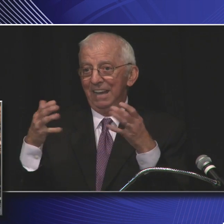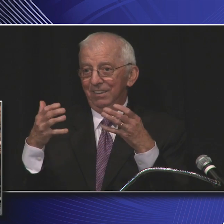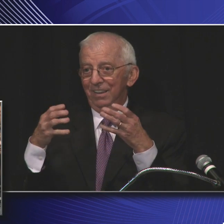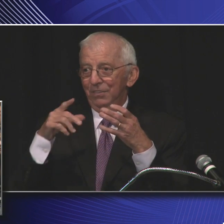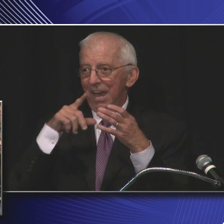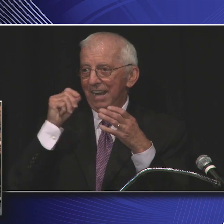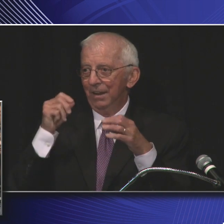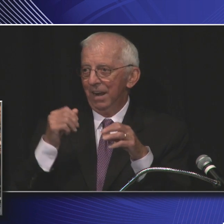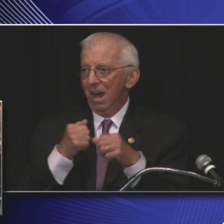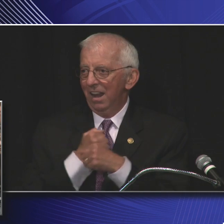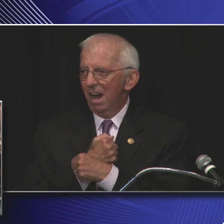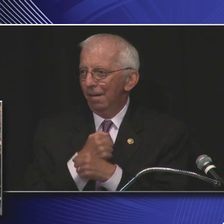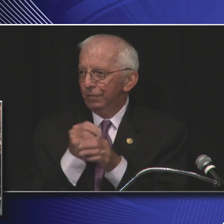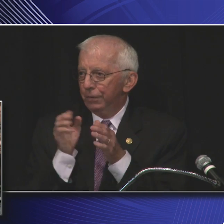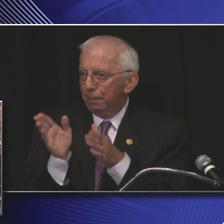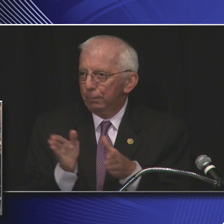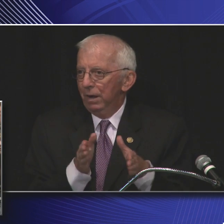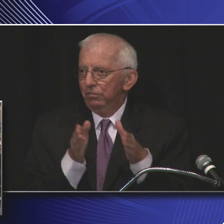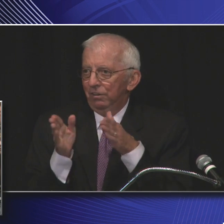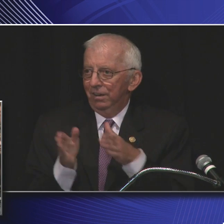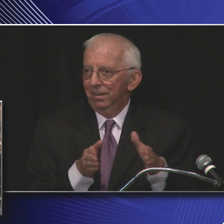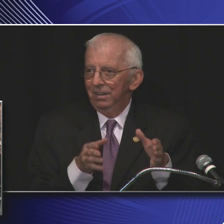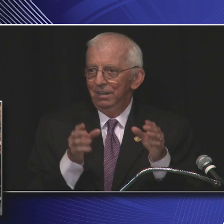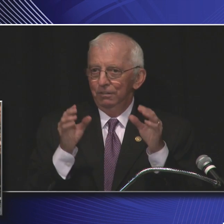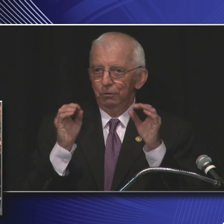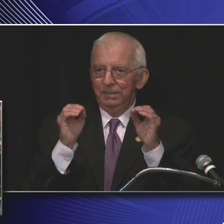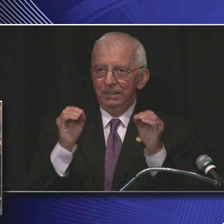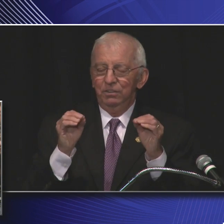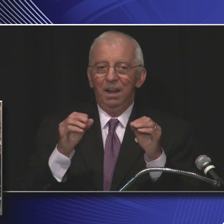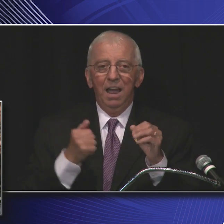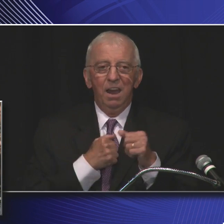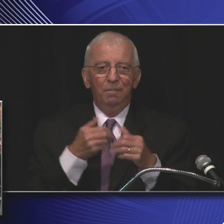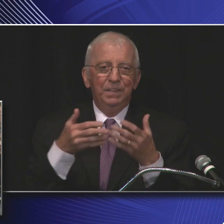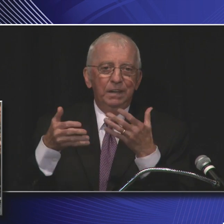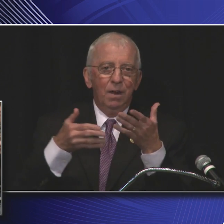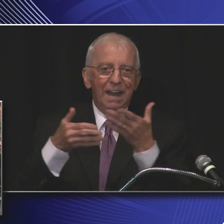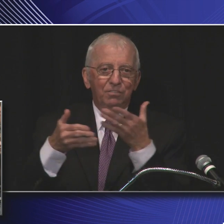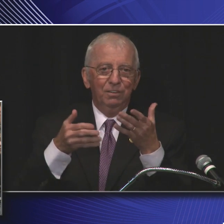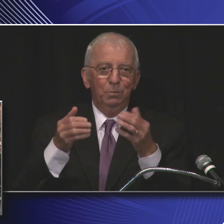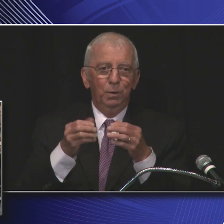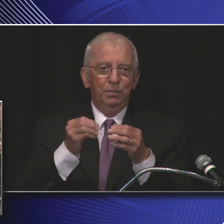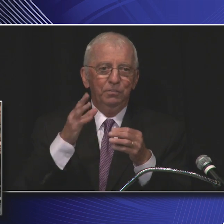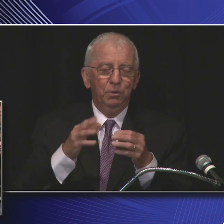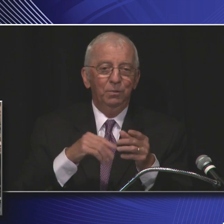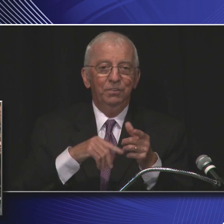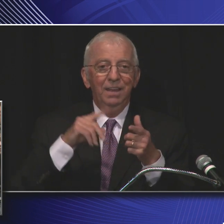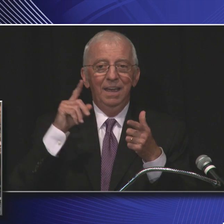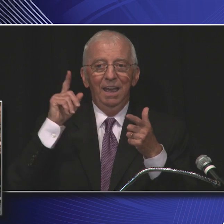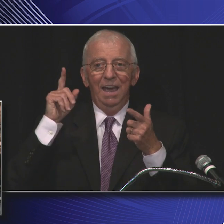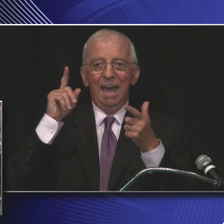My god did I love the preparation for teaching. I love the interaction with the students.